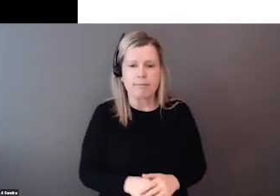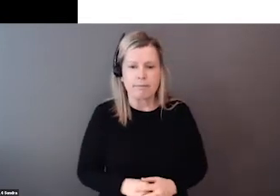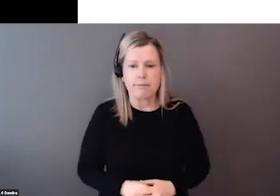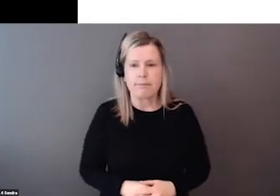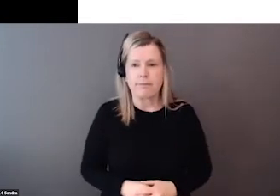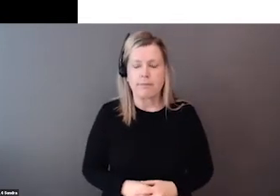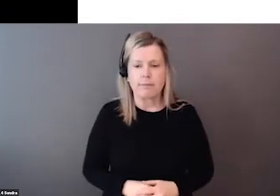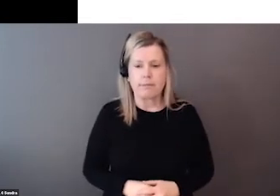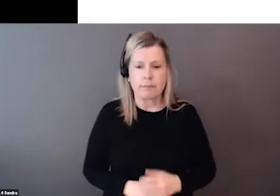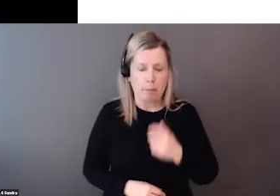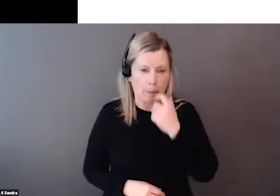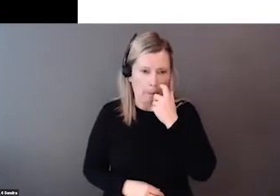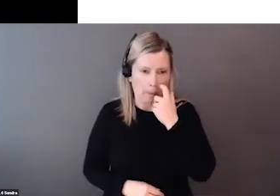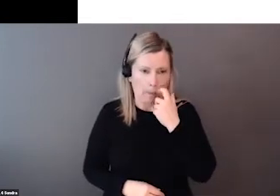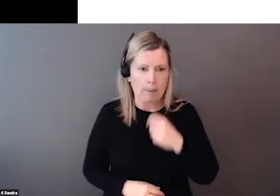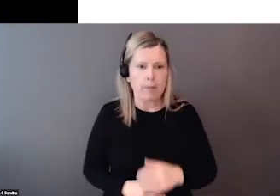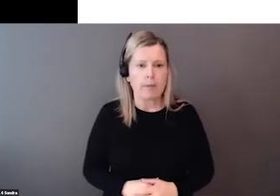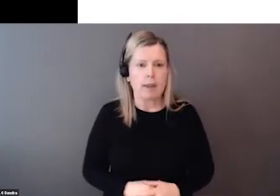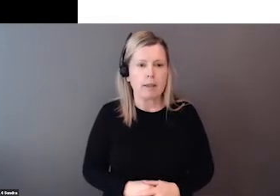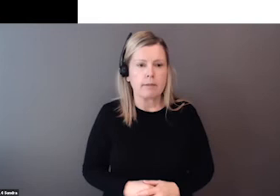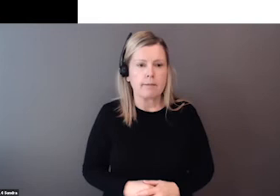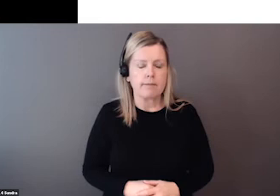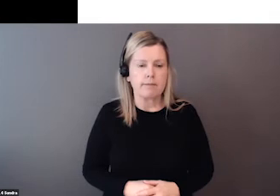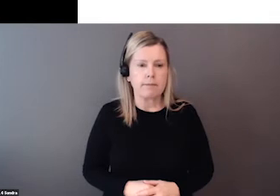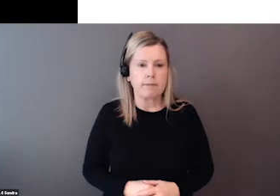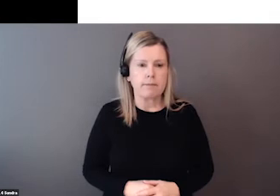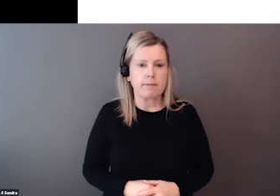that we've generated.